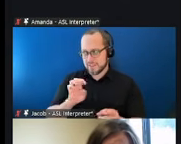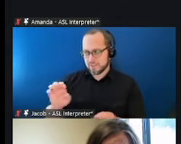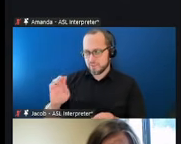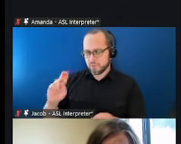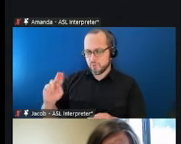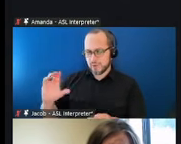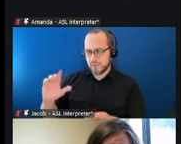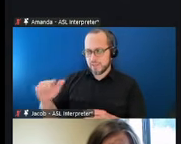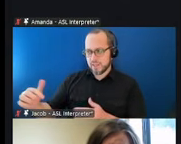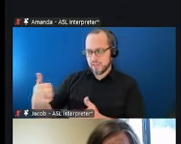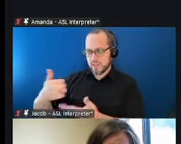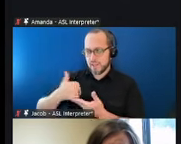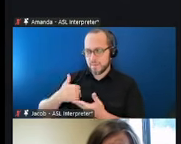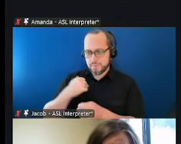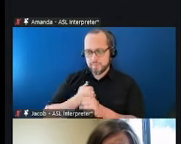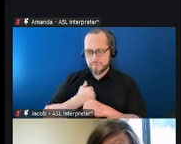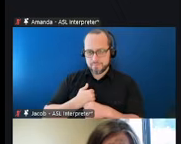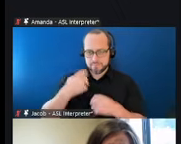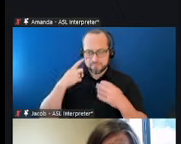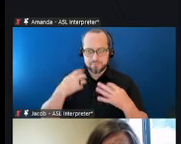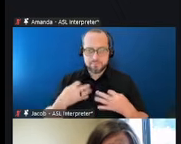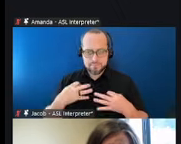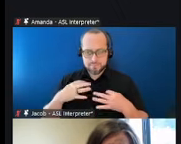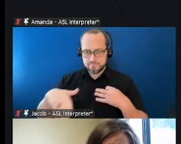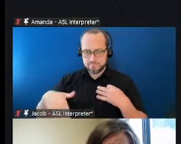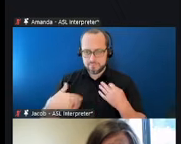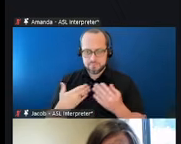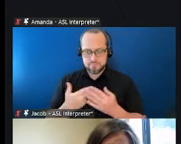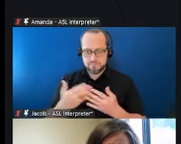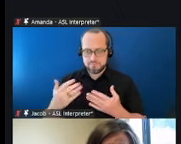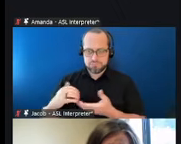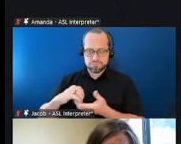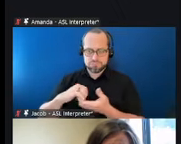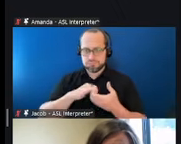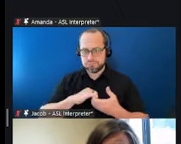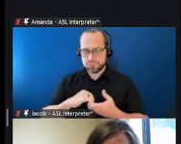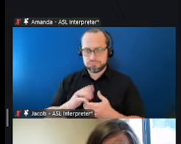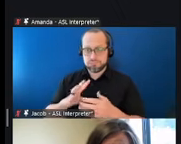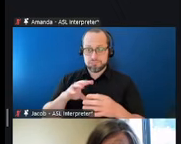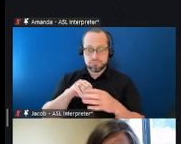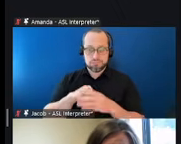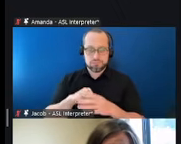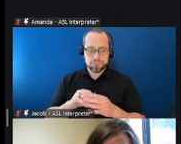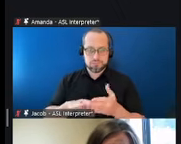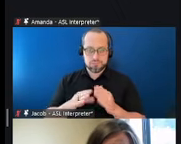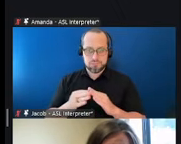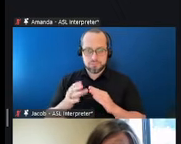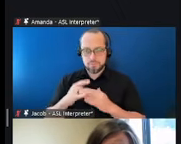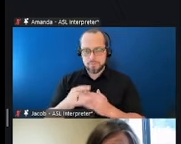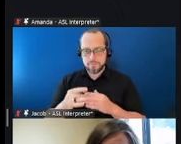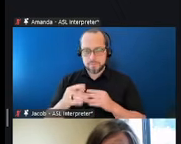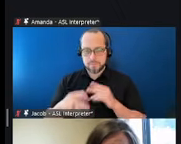to make decisions. So it will be a completely collaborative engaged community-led process. Um